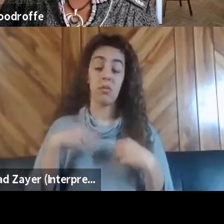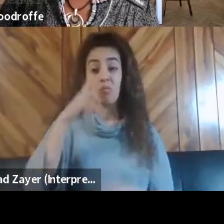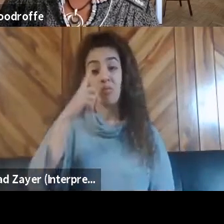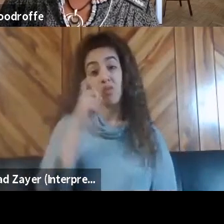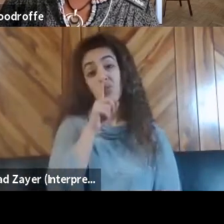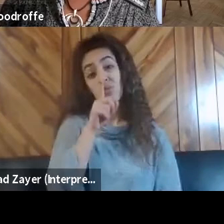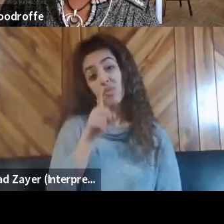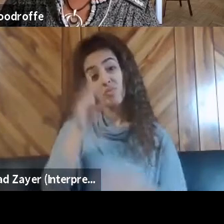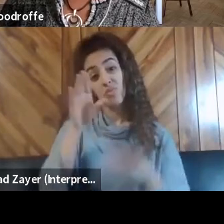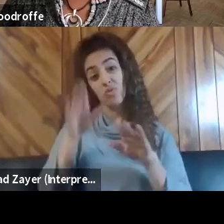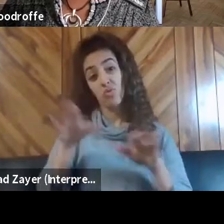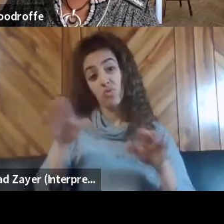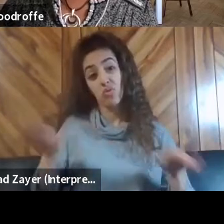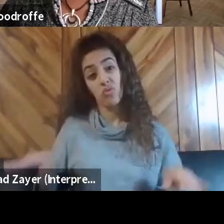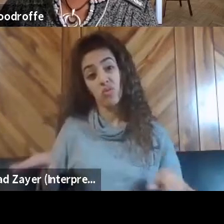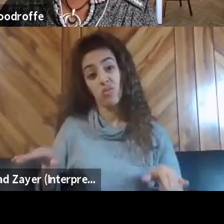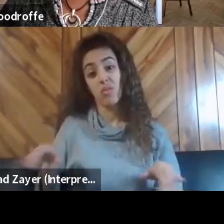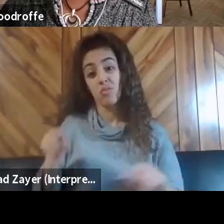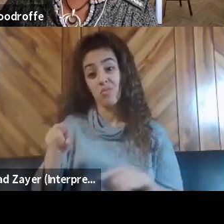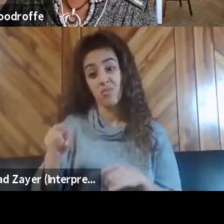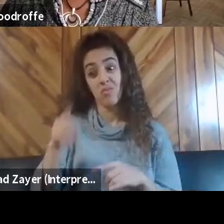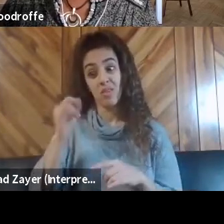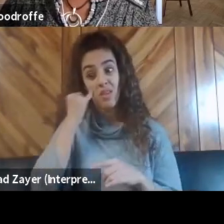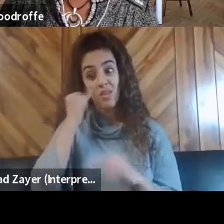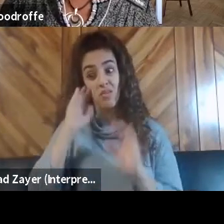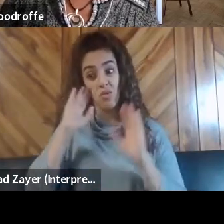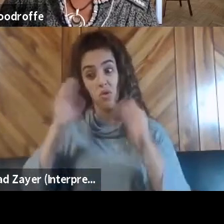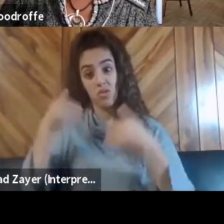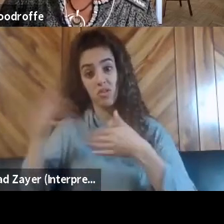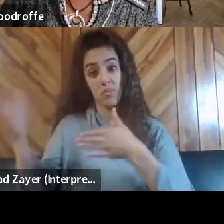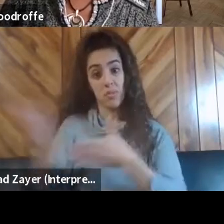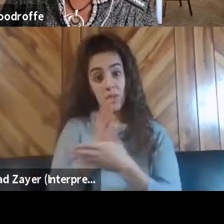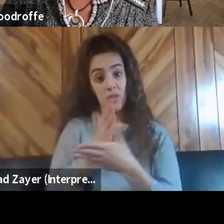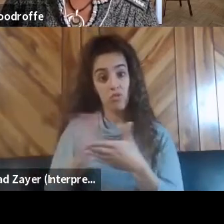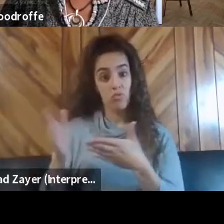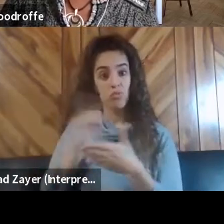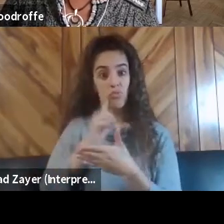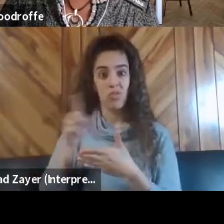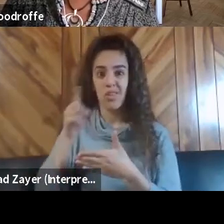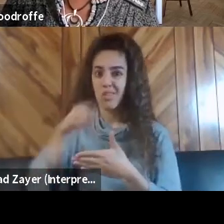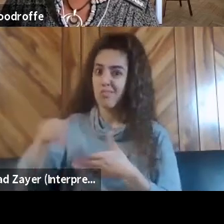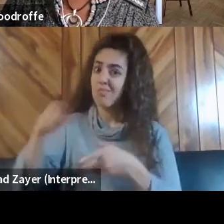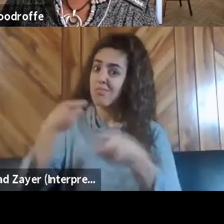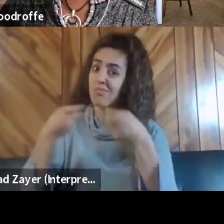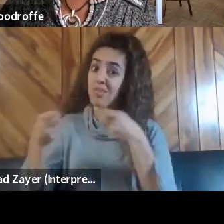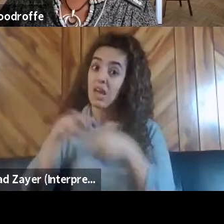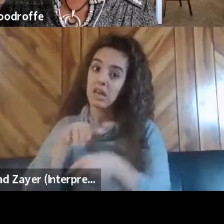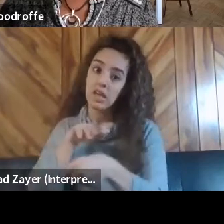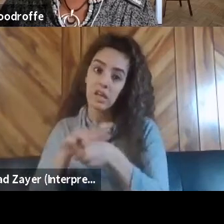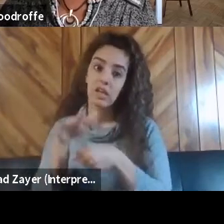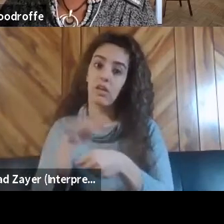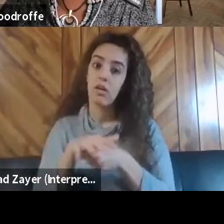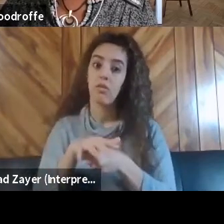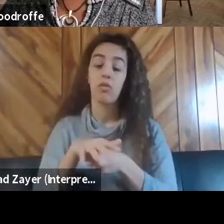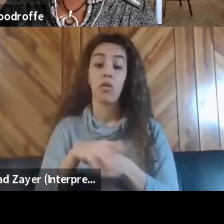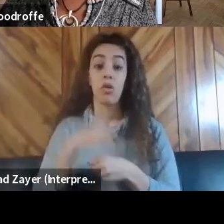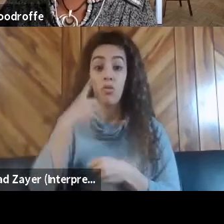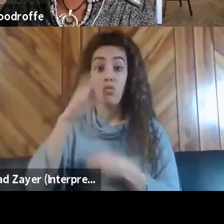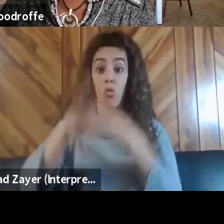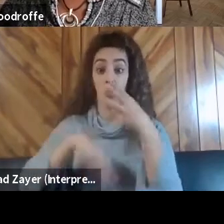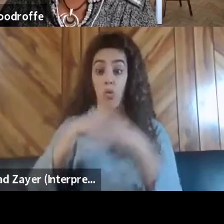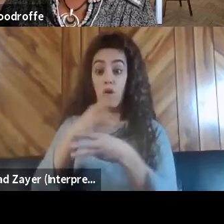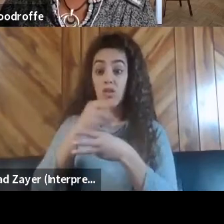being autistic in, in a world that is not open to them. Not